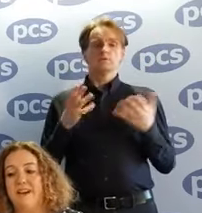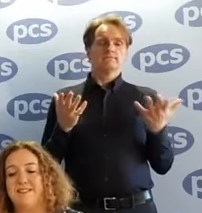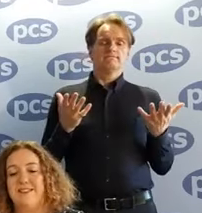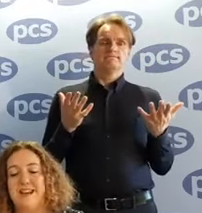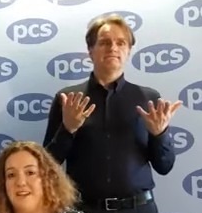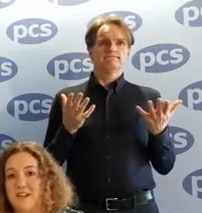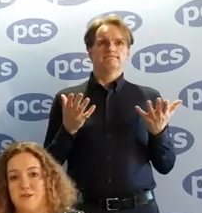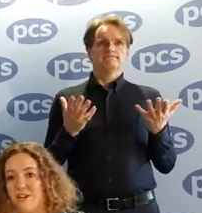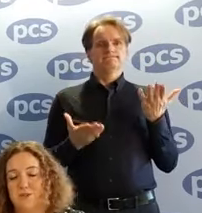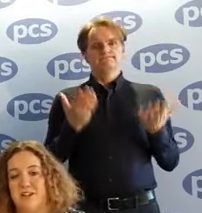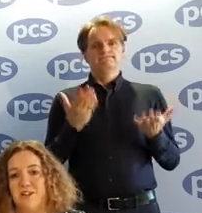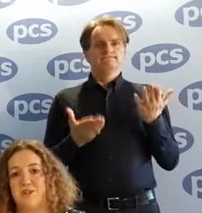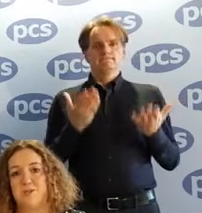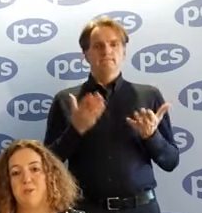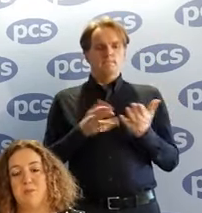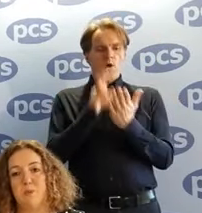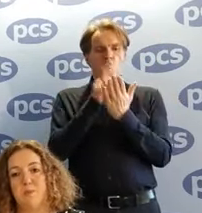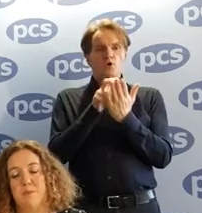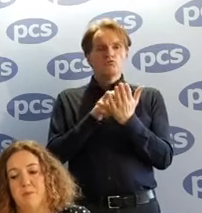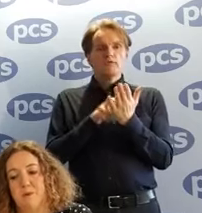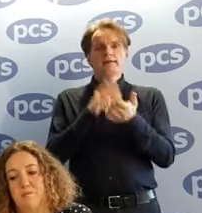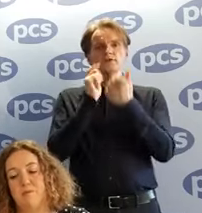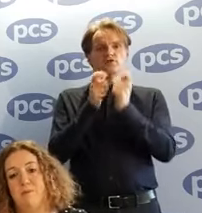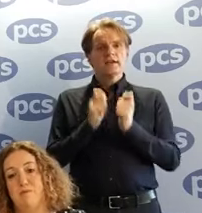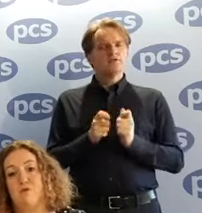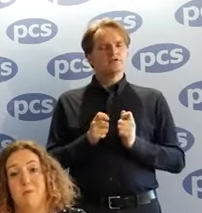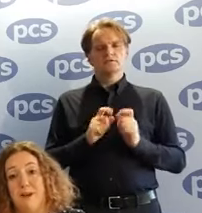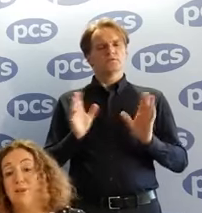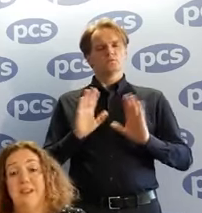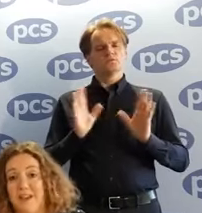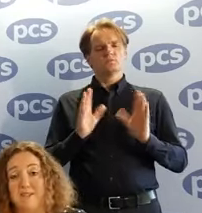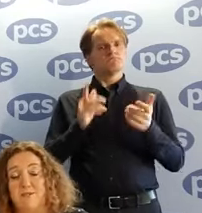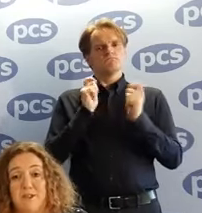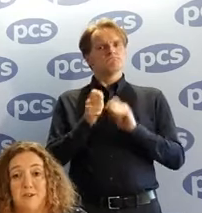the case that any contractual changes would be brought about as a result